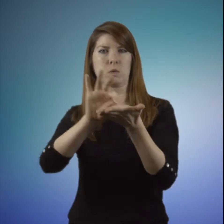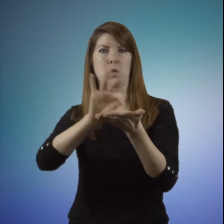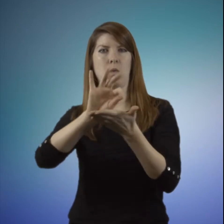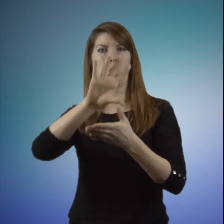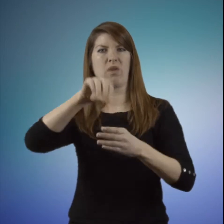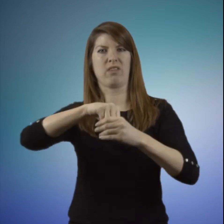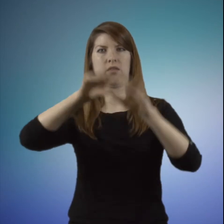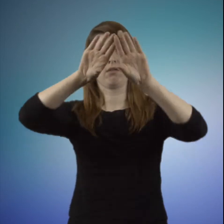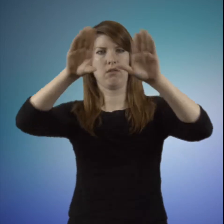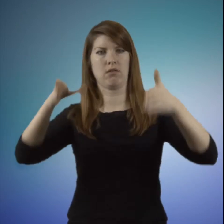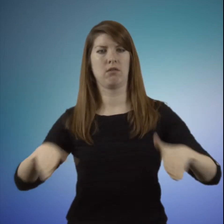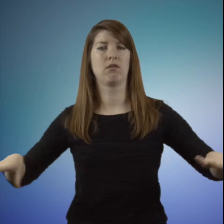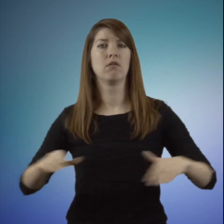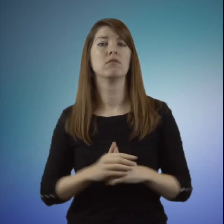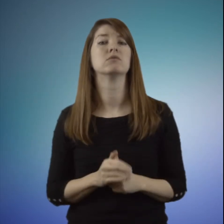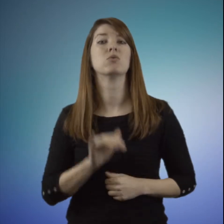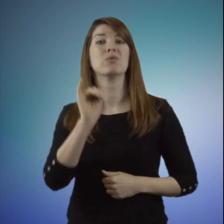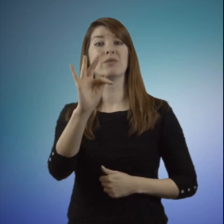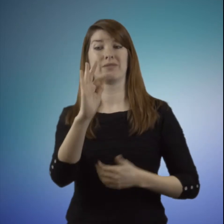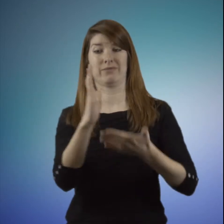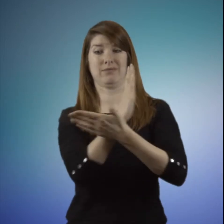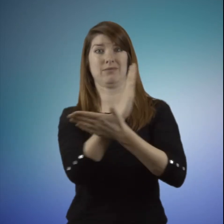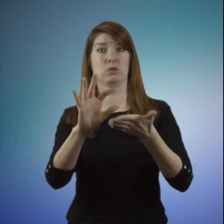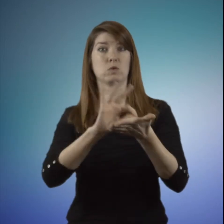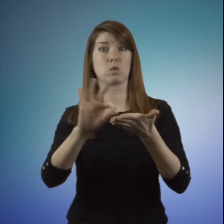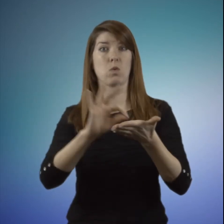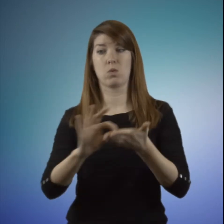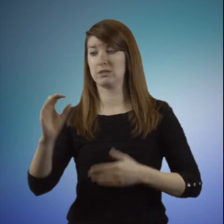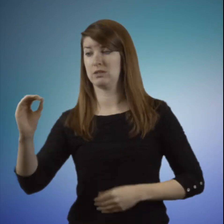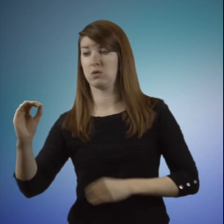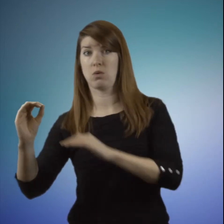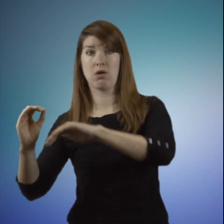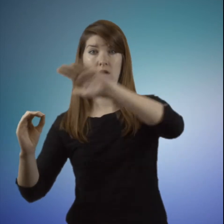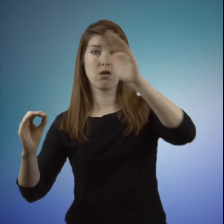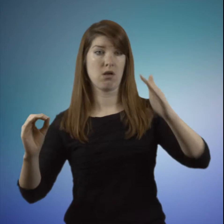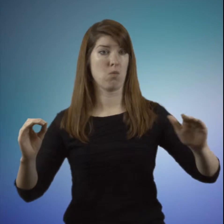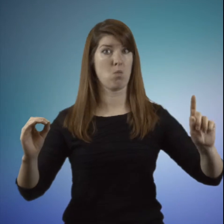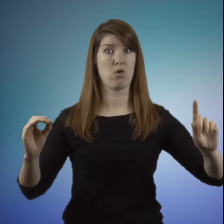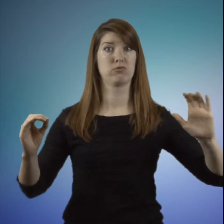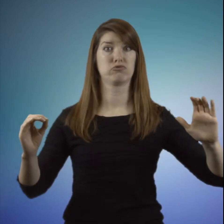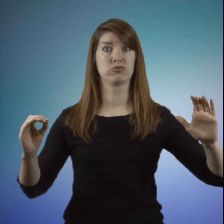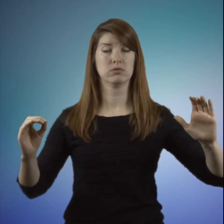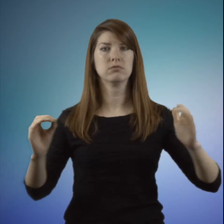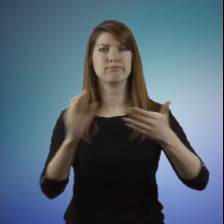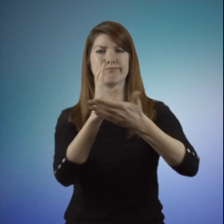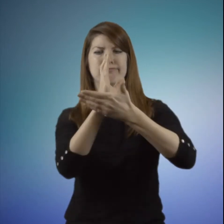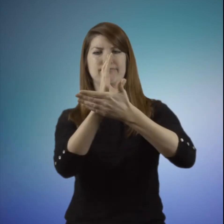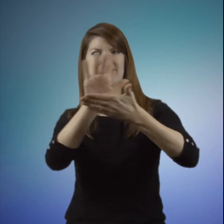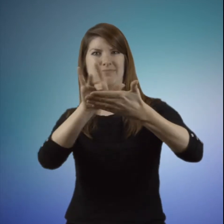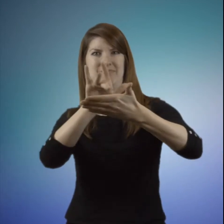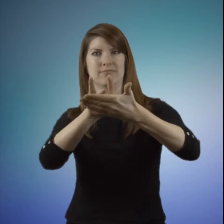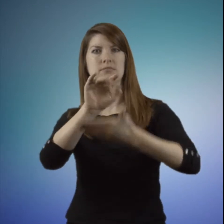So, if your scores range from zero to 100, the median score would be 50.